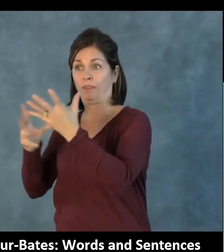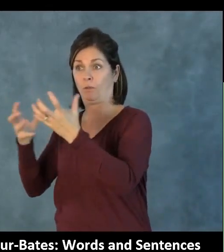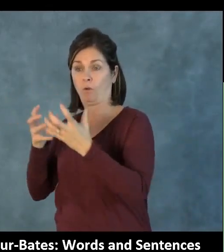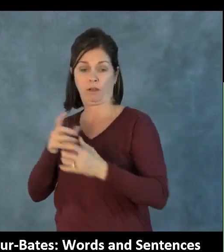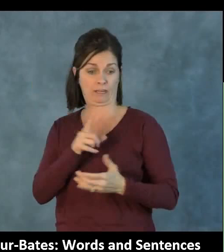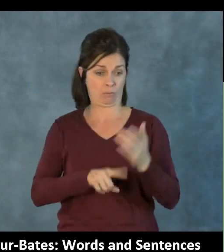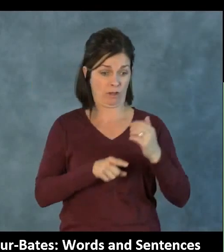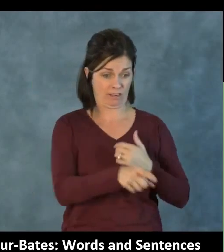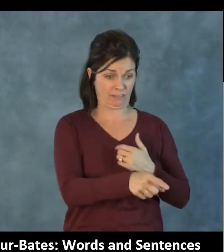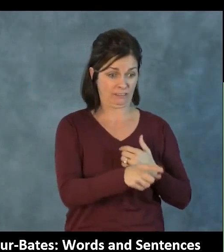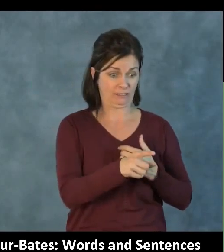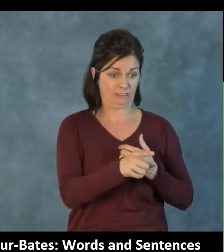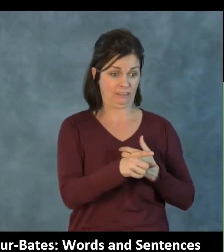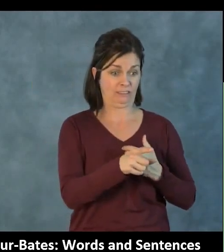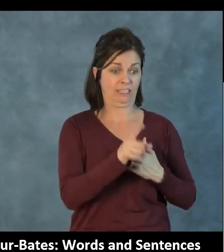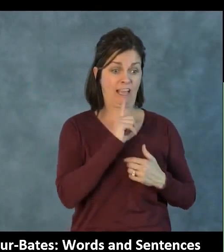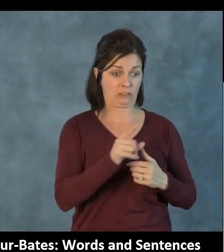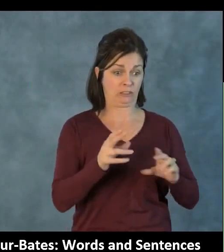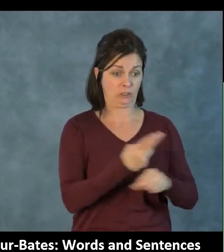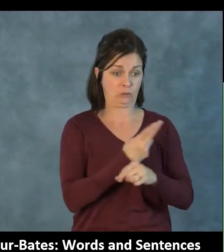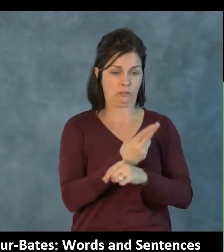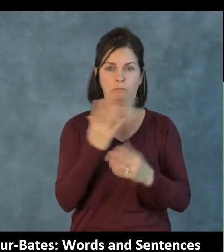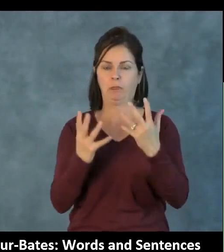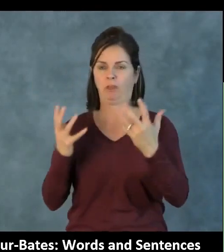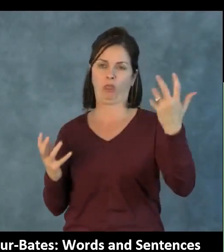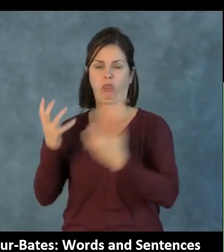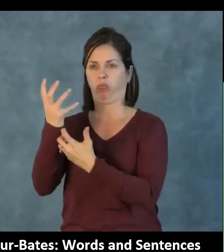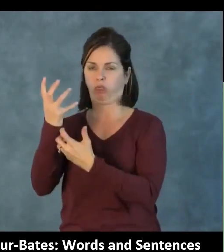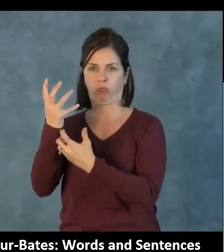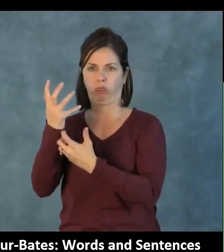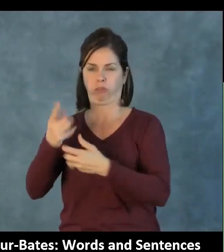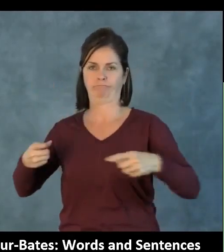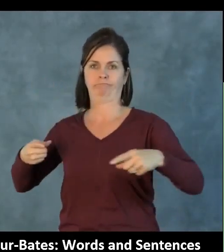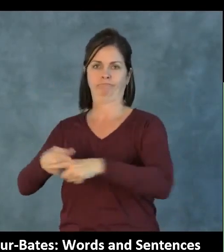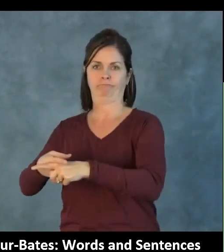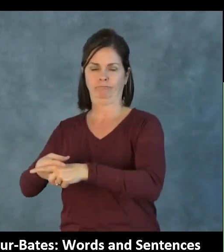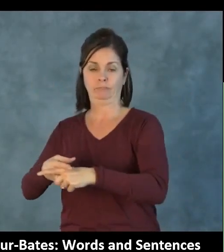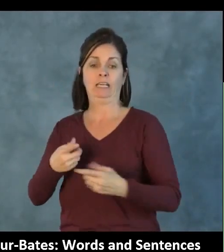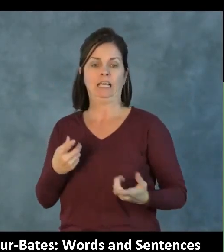what the family is hoping the child's using and what the child is actually using,